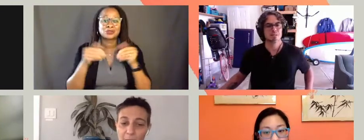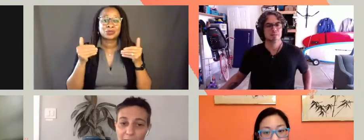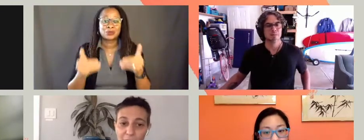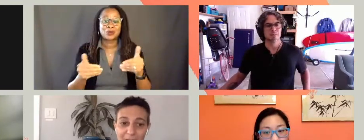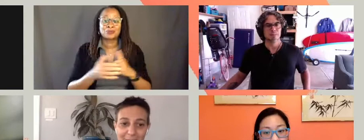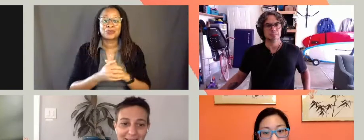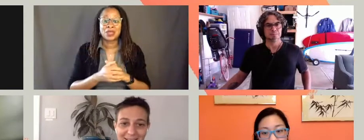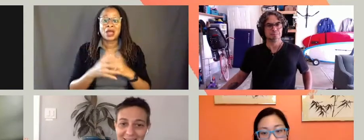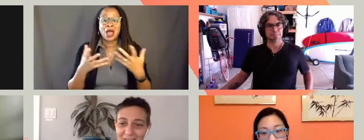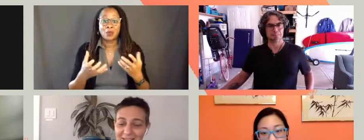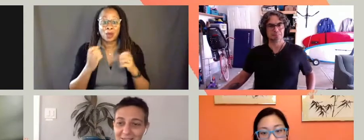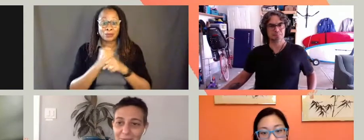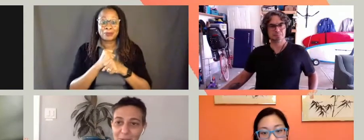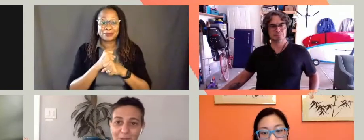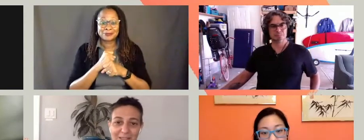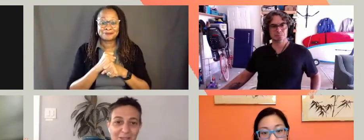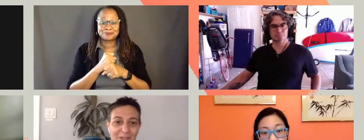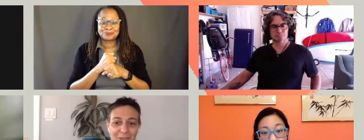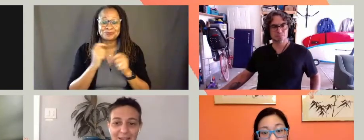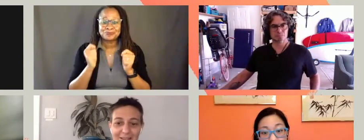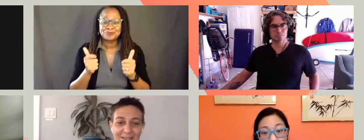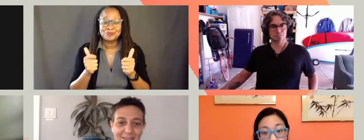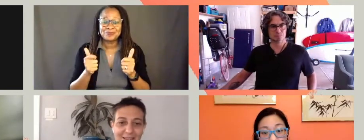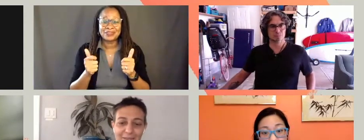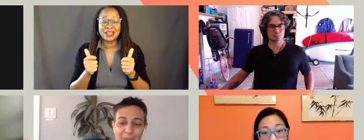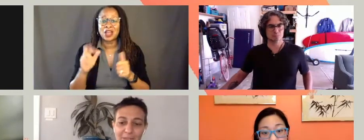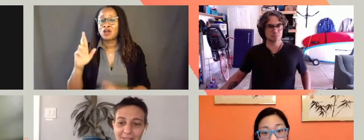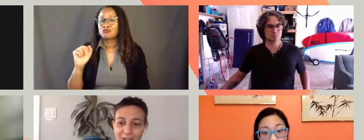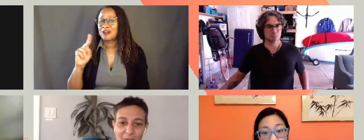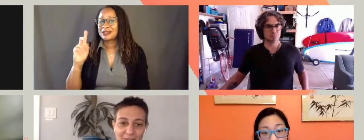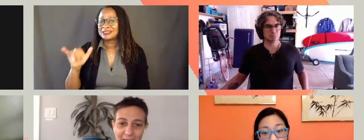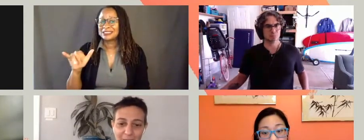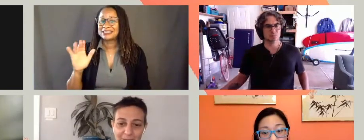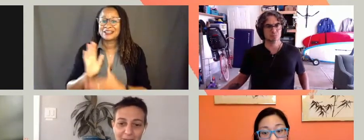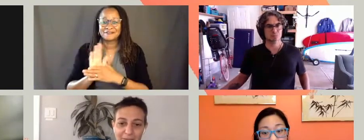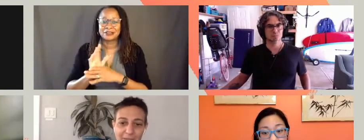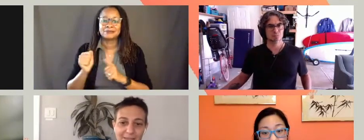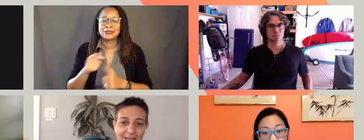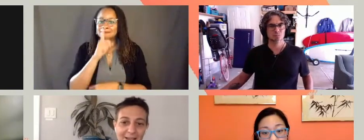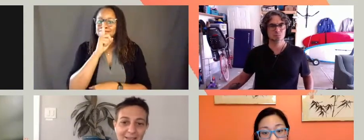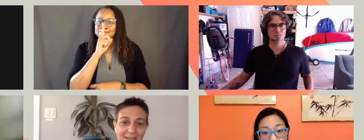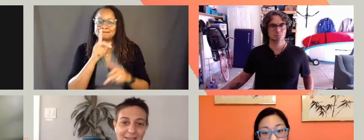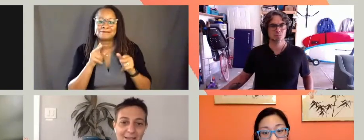I do wanna make just let's real quick go to Randy's film. This is also a sneak peek for a film that's not out yet.